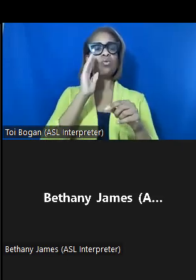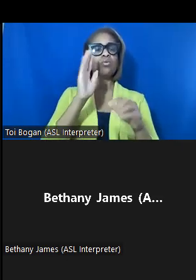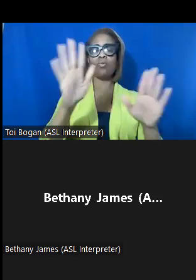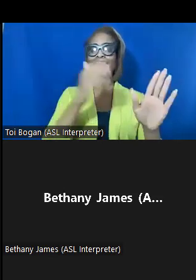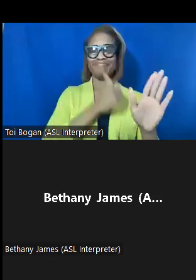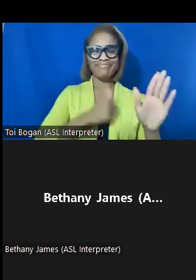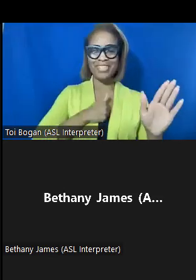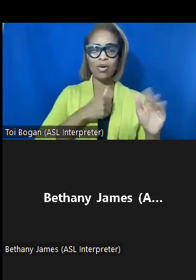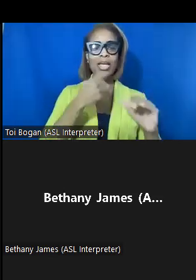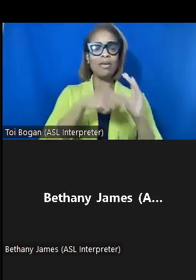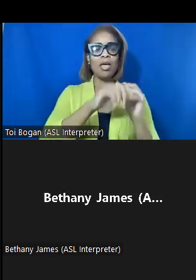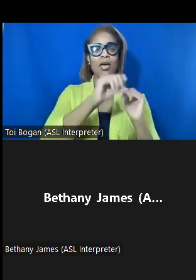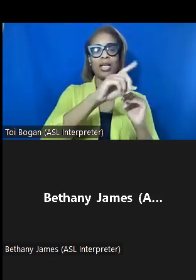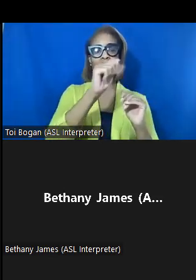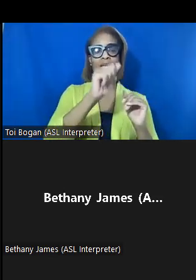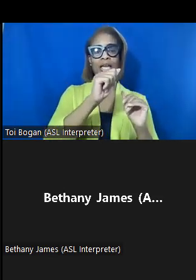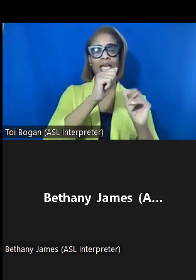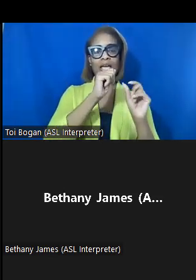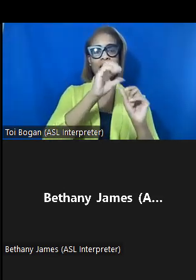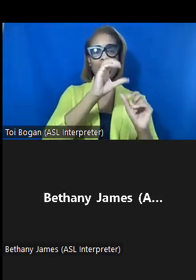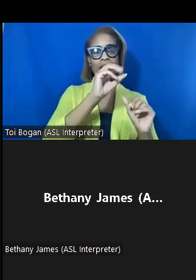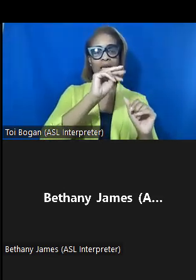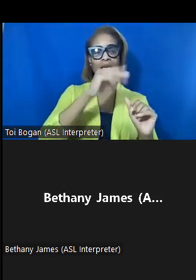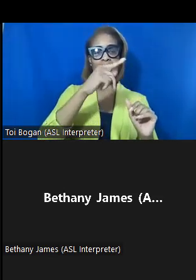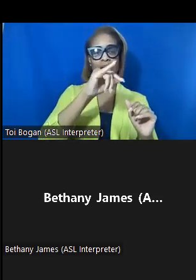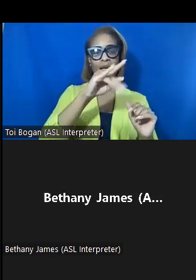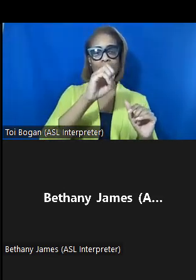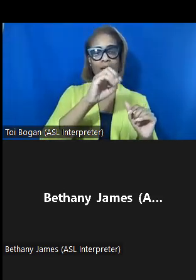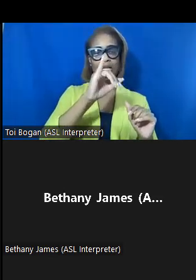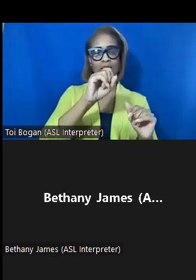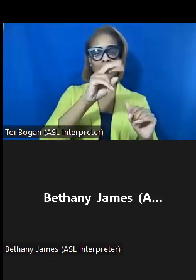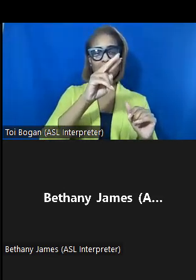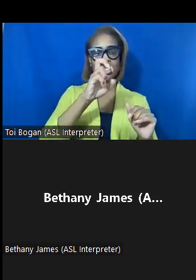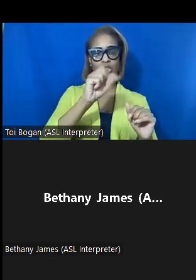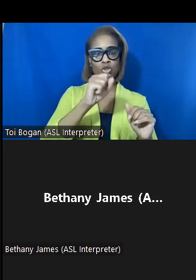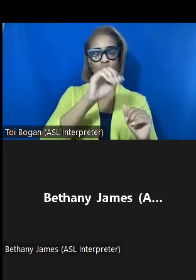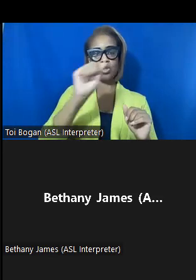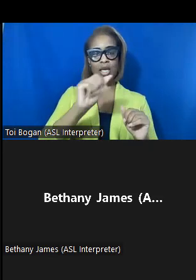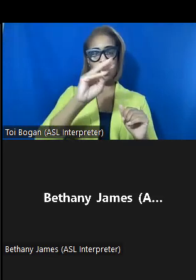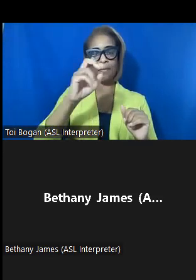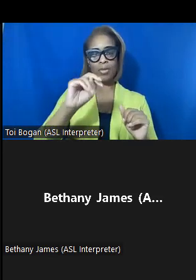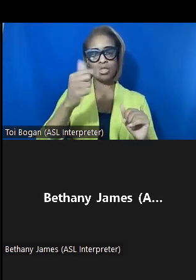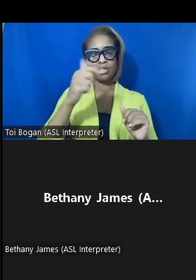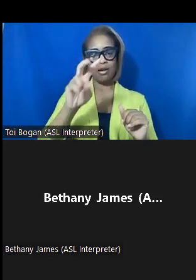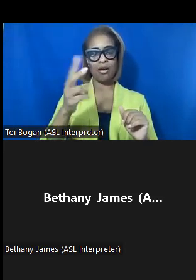The email is ADAcomplianceissues@Michigan.gov. Caitlyn and I monitor those on an hourly basis.